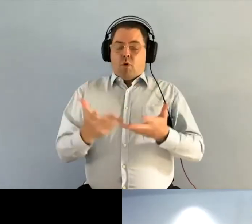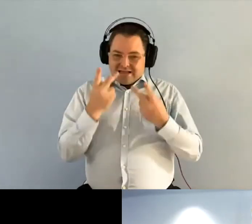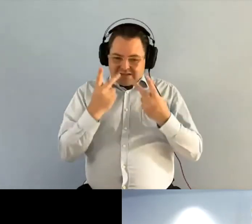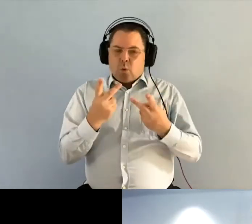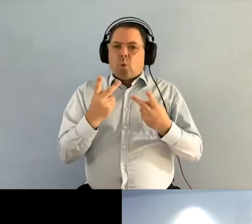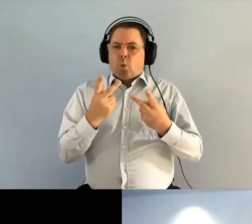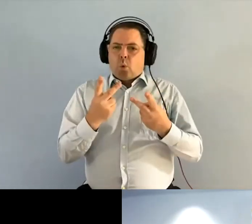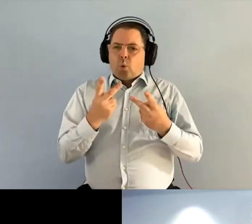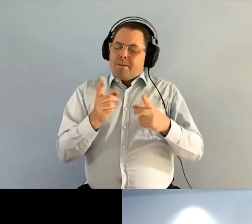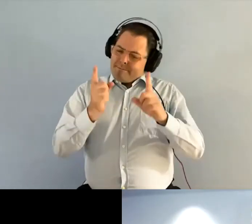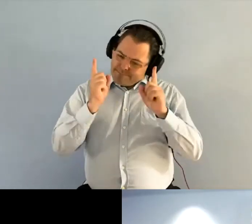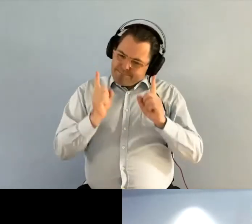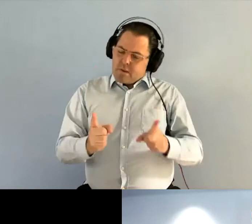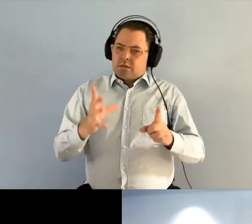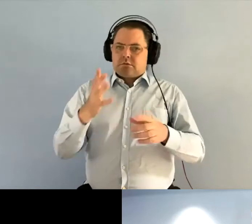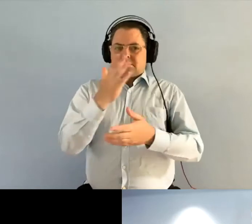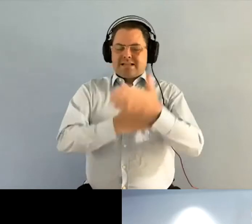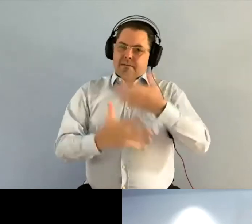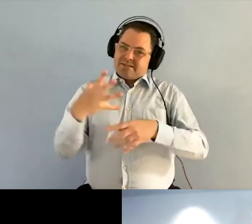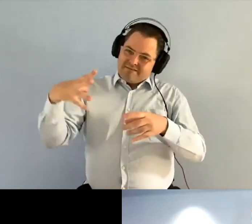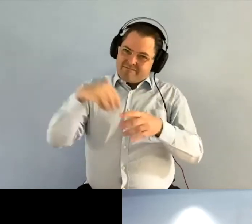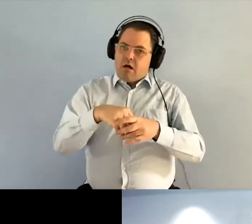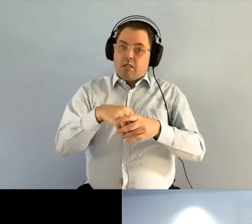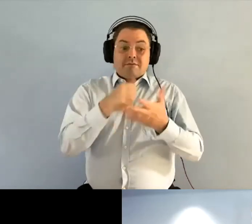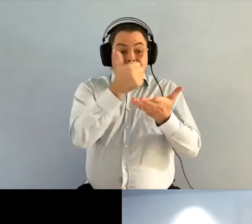. In fact, the pandemic has thrown up issues that make it even